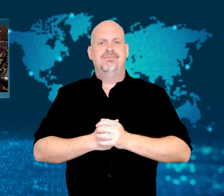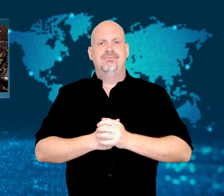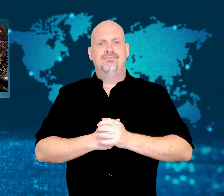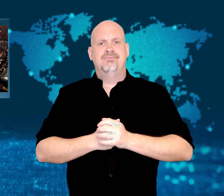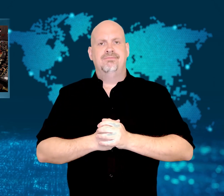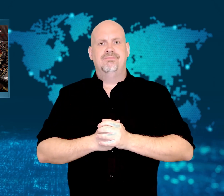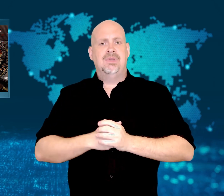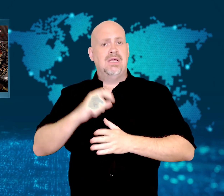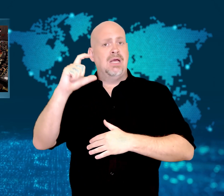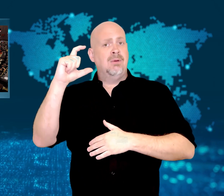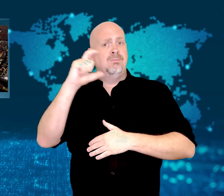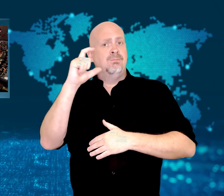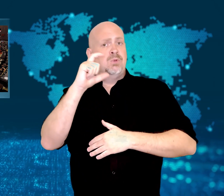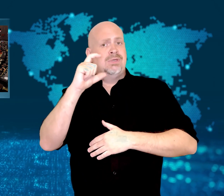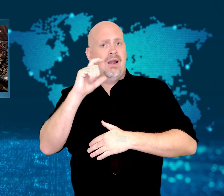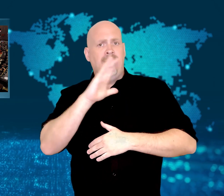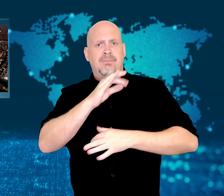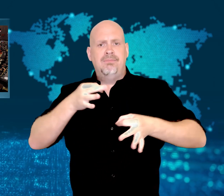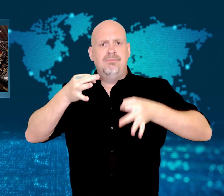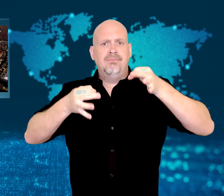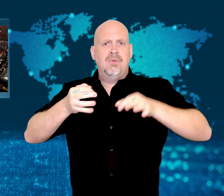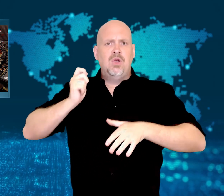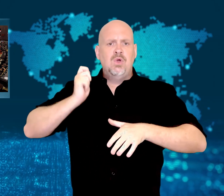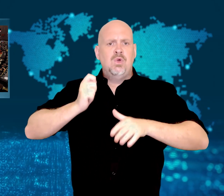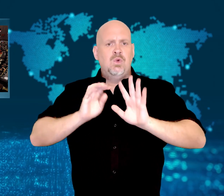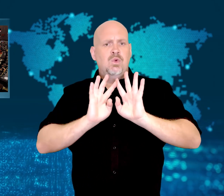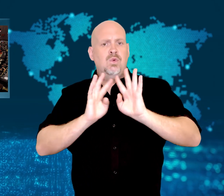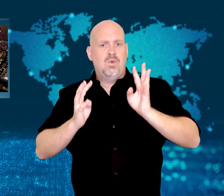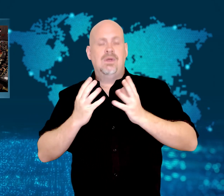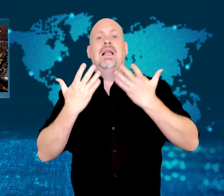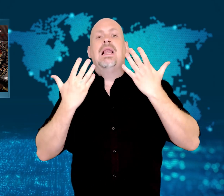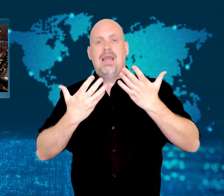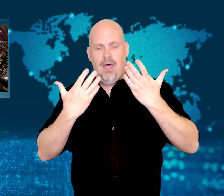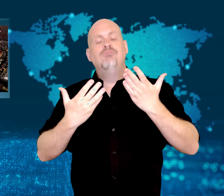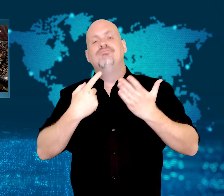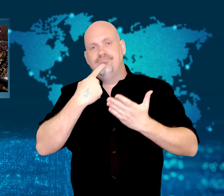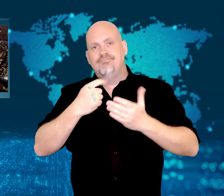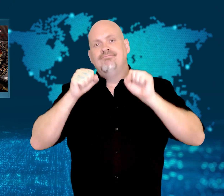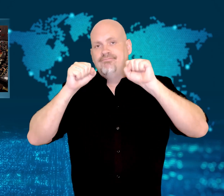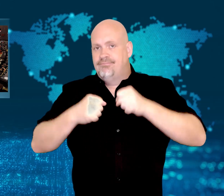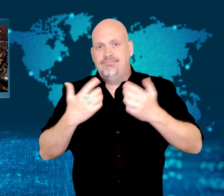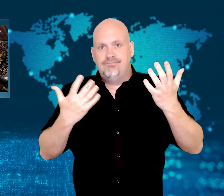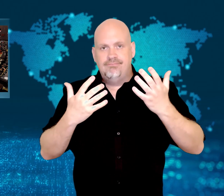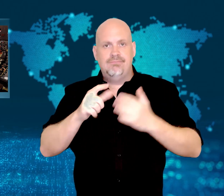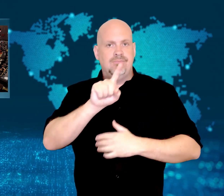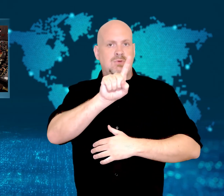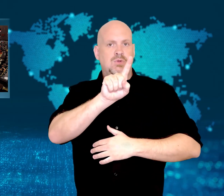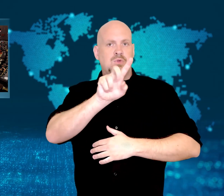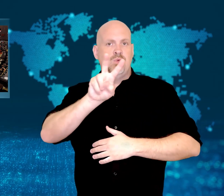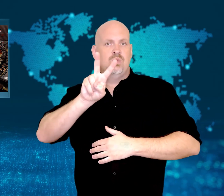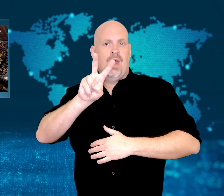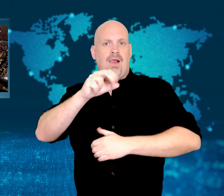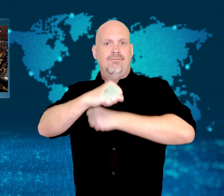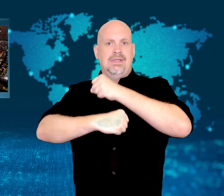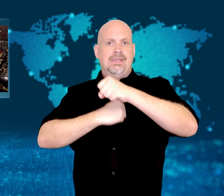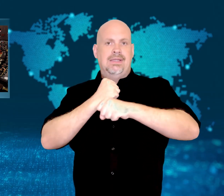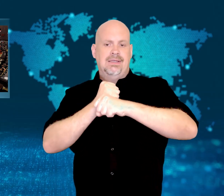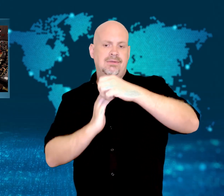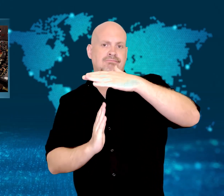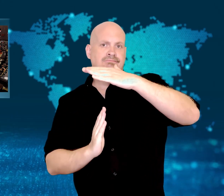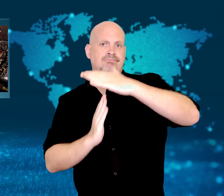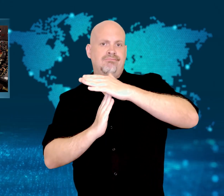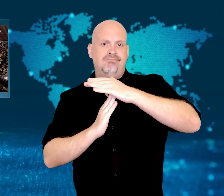The Muslim courts now allow sentences of up to 12 years for sexual abuse